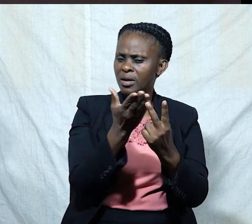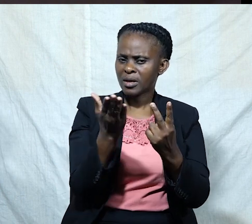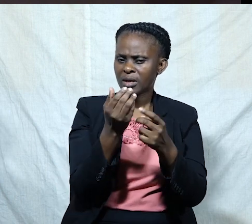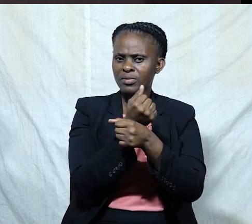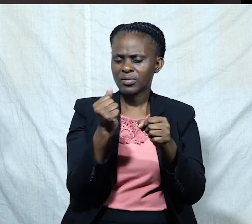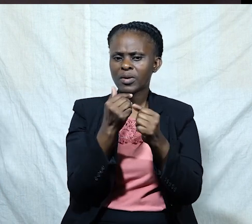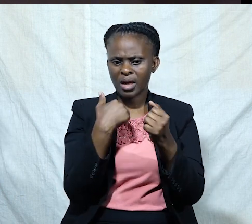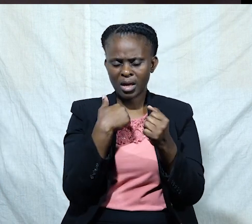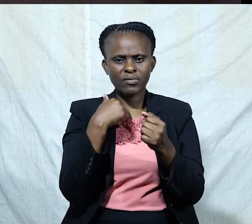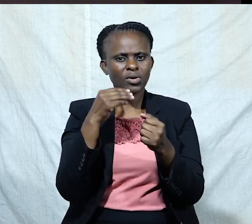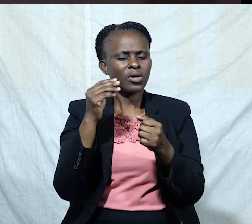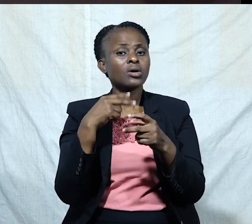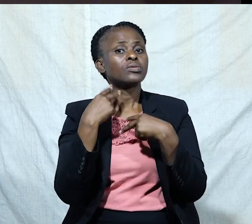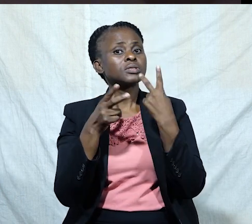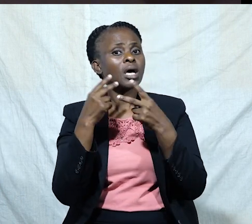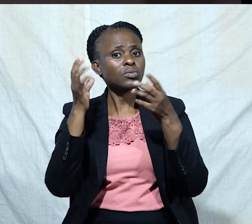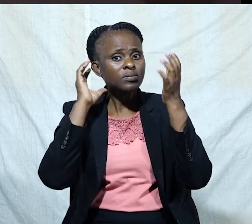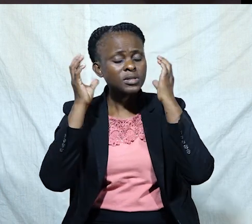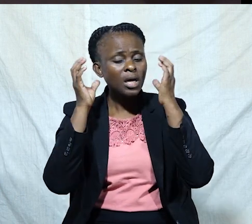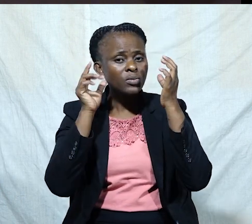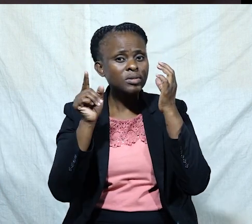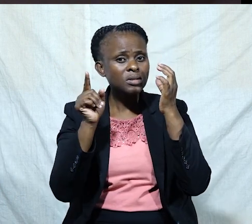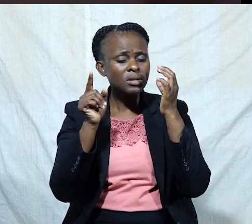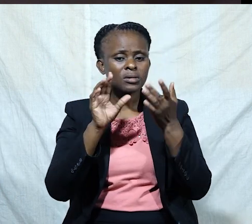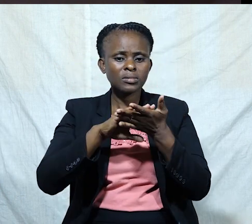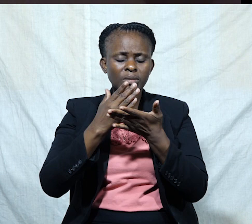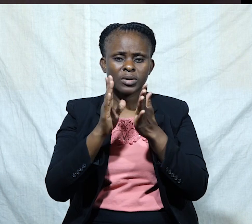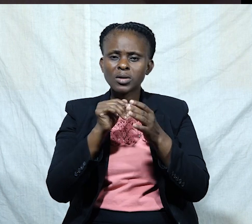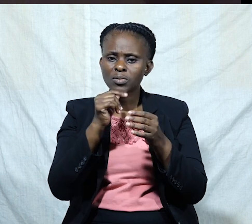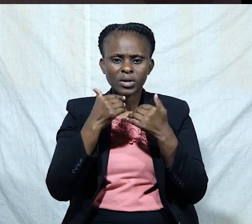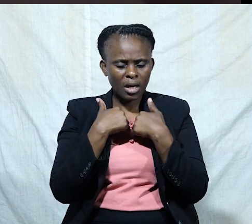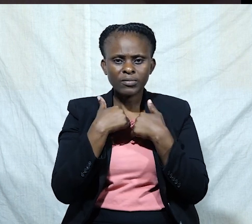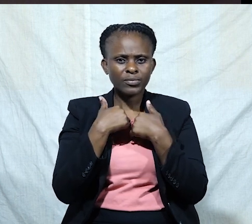There's the sound that goes through the interpreter who does not have a hearing impairment